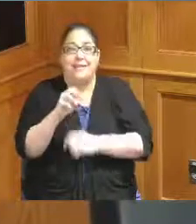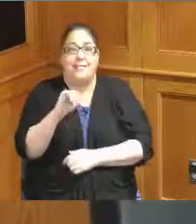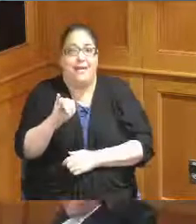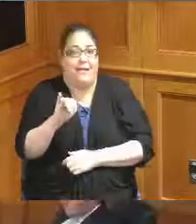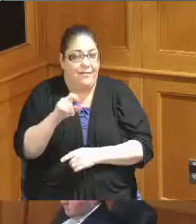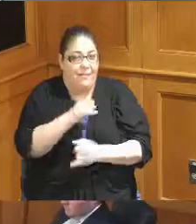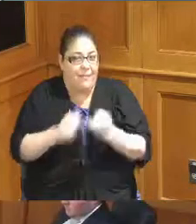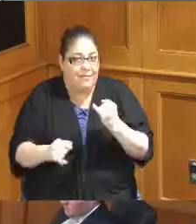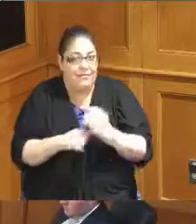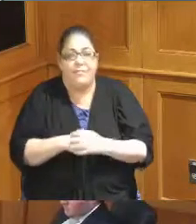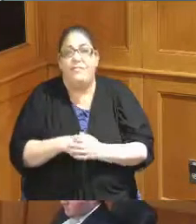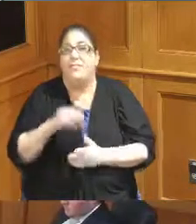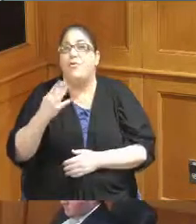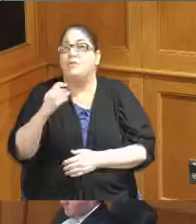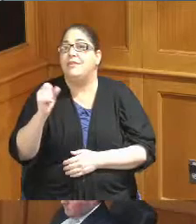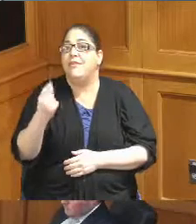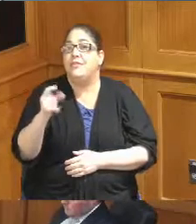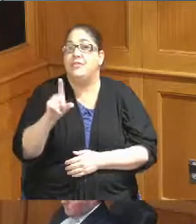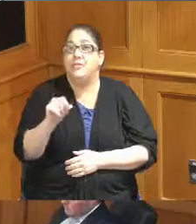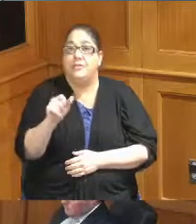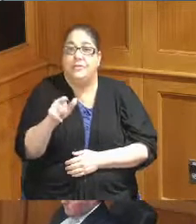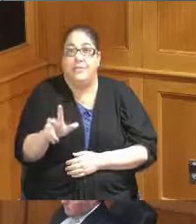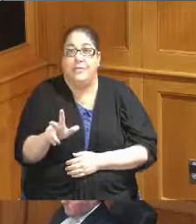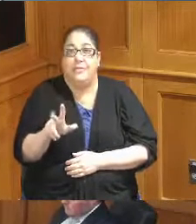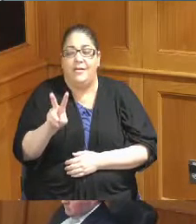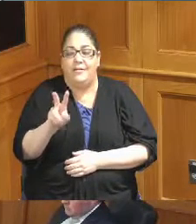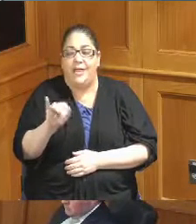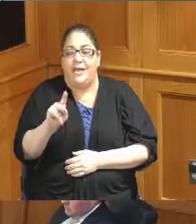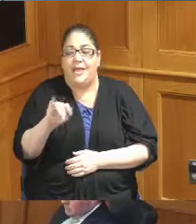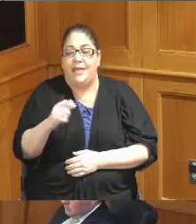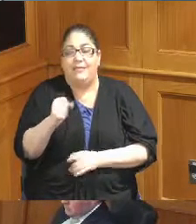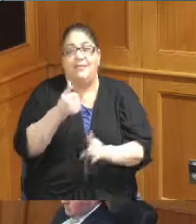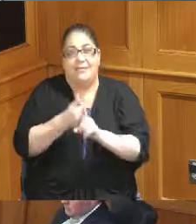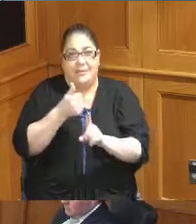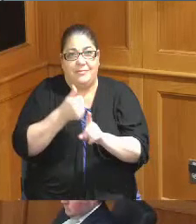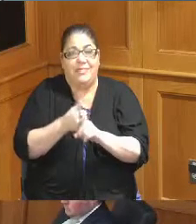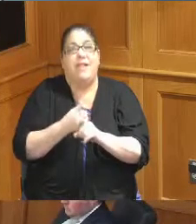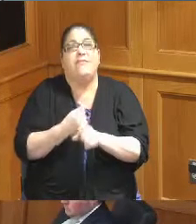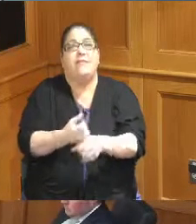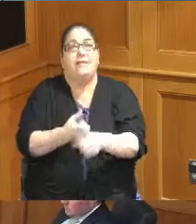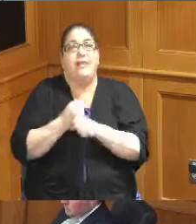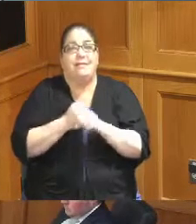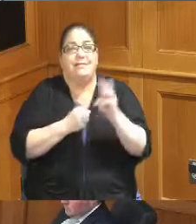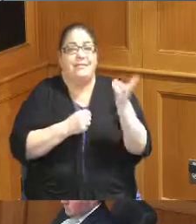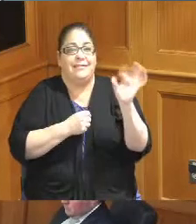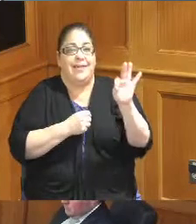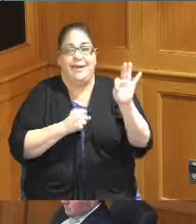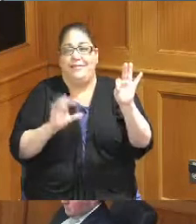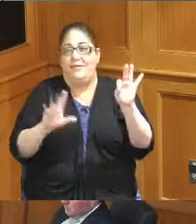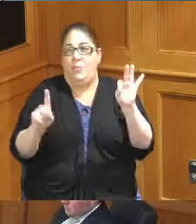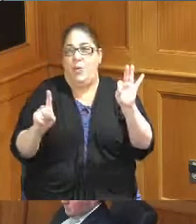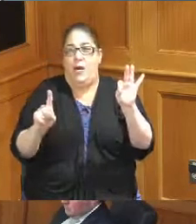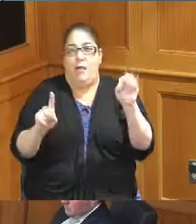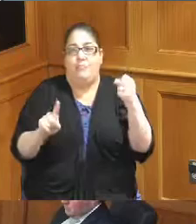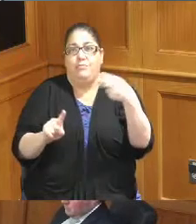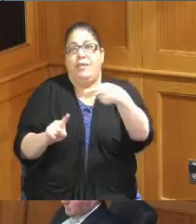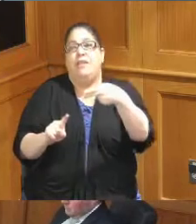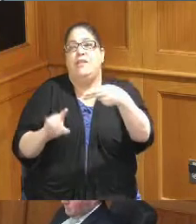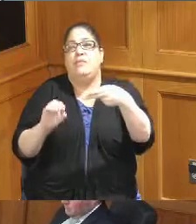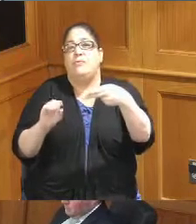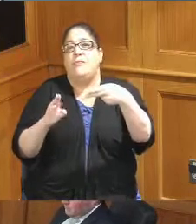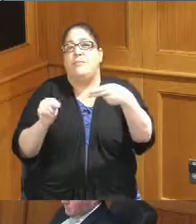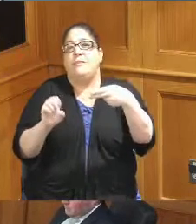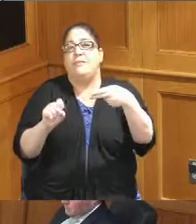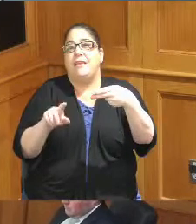on March 11 2023 the Vikings achieved victory 69-51 over Olmsted Falls Bulldogs in the Ohio